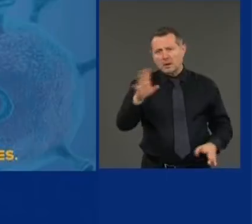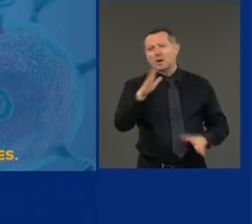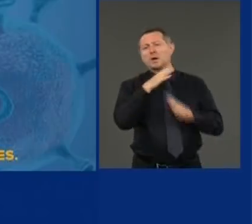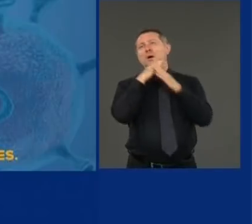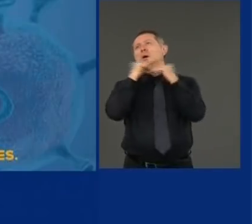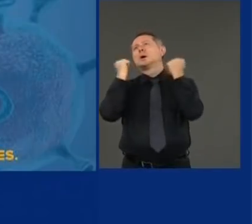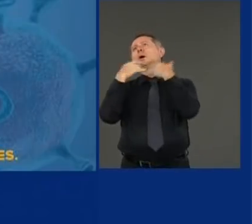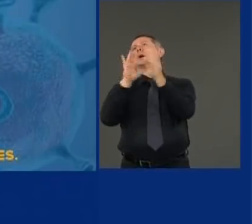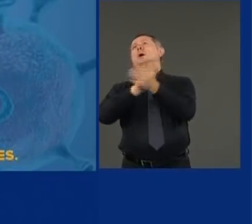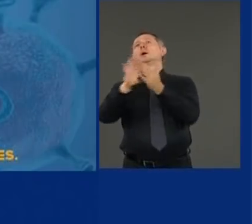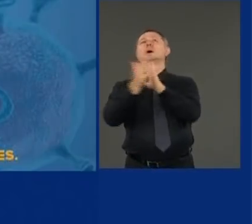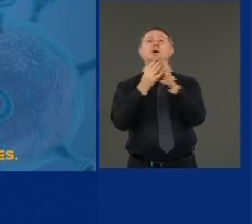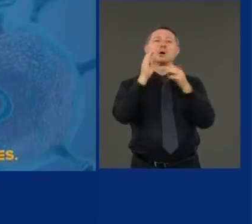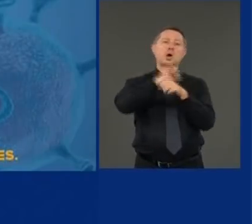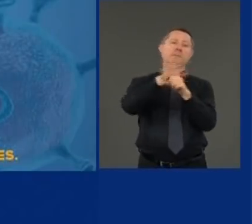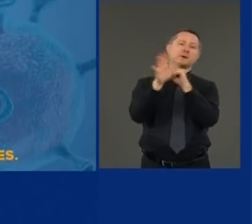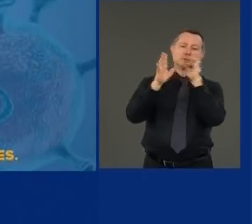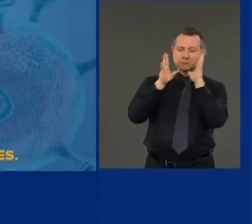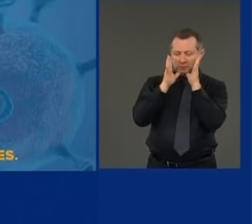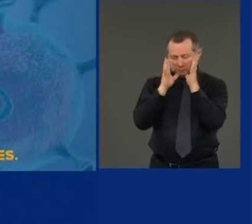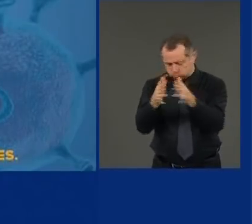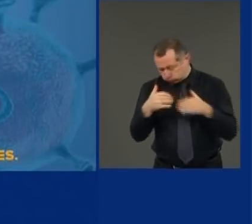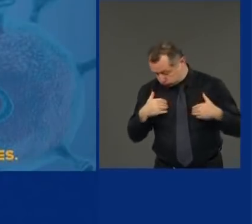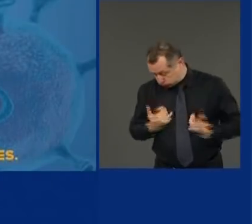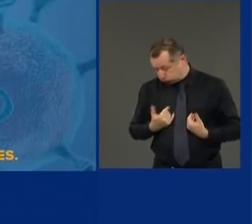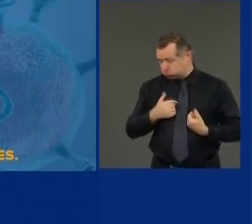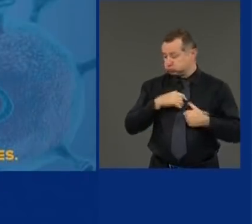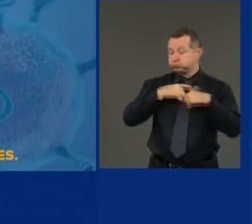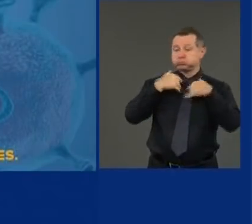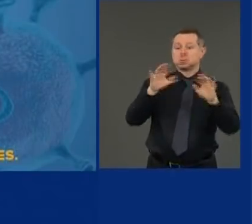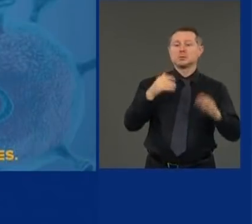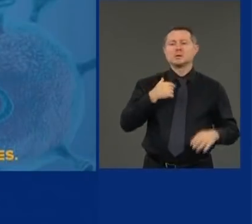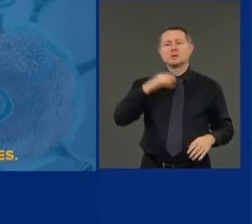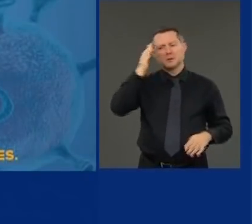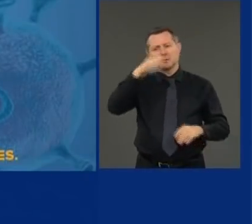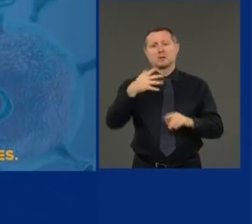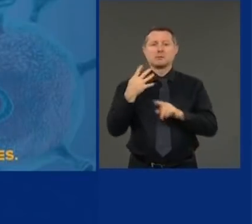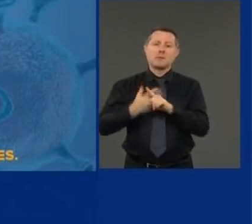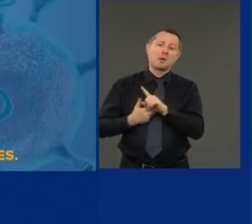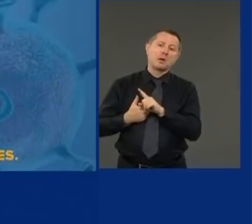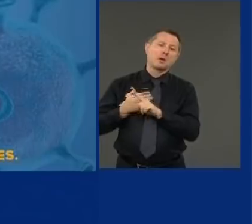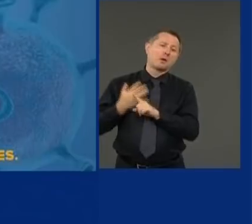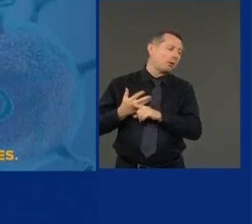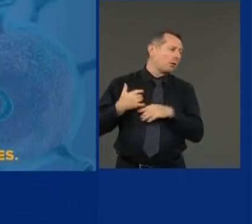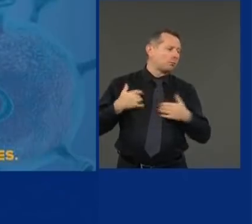YOU'RE GOING TO CHANGE THE TRAJECTORY OF THE VIRUS. I UNDERSTAND PEOPLE ARE